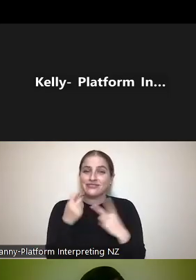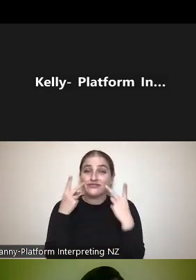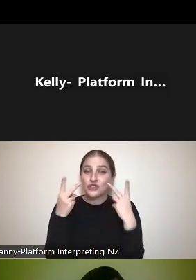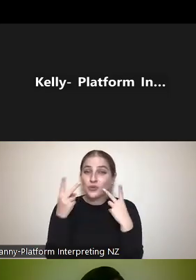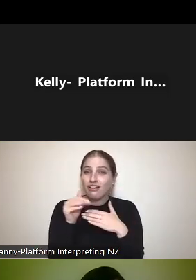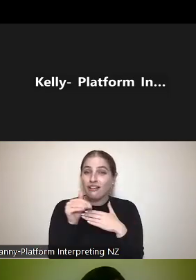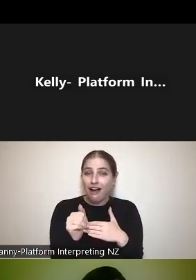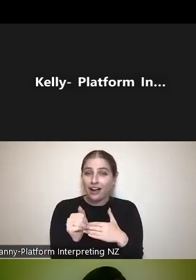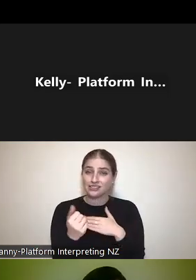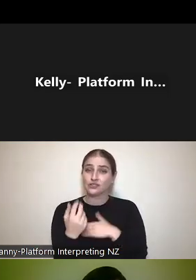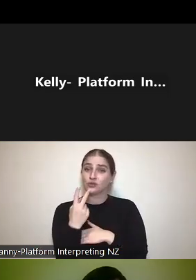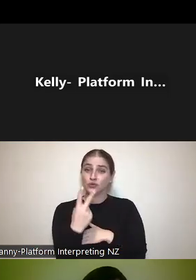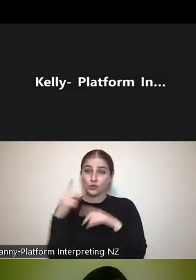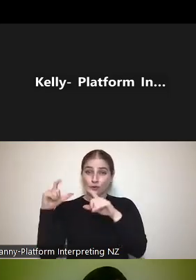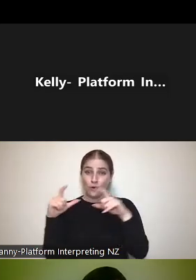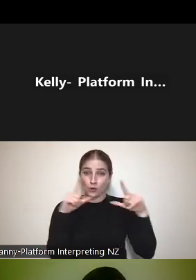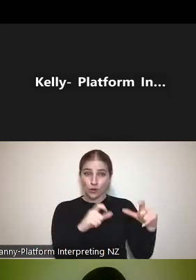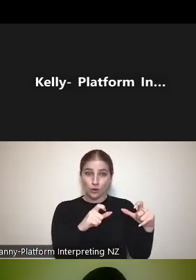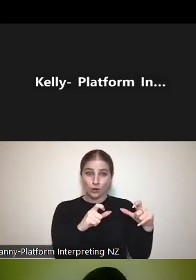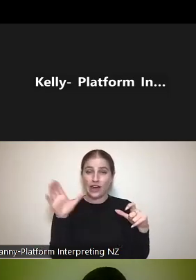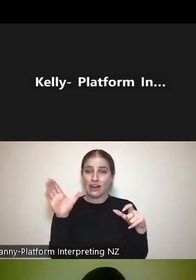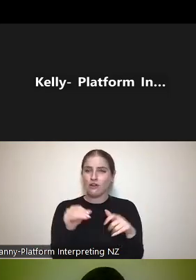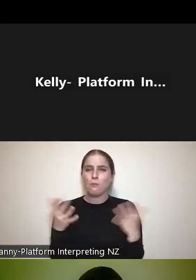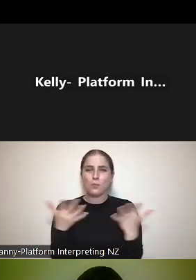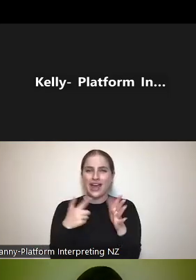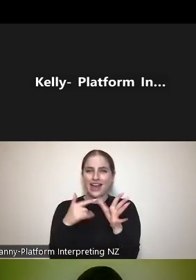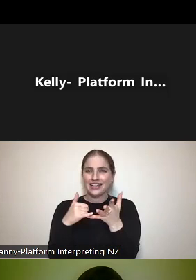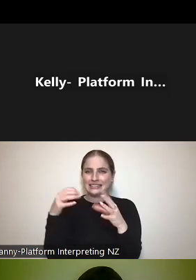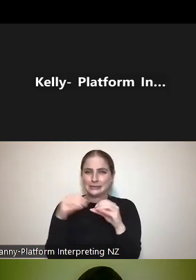and some text, and it's from the ASB Waterfront theater in Auckland.